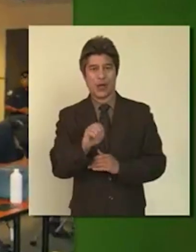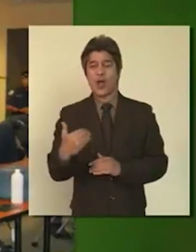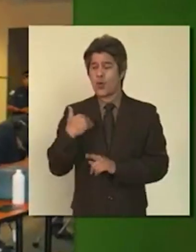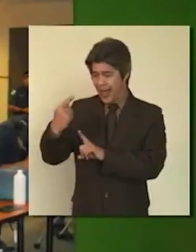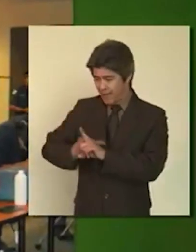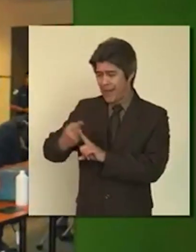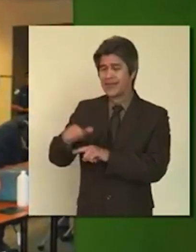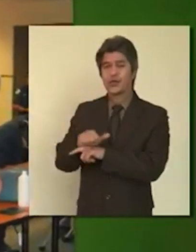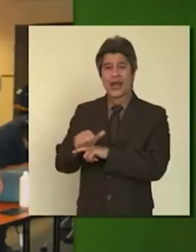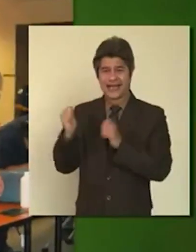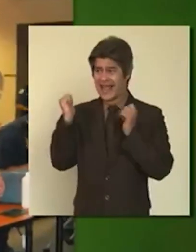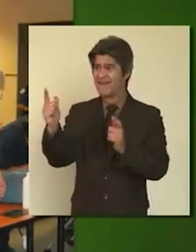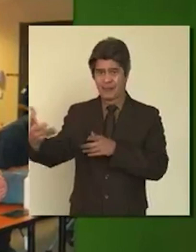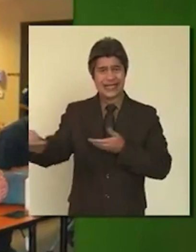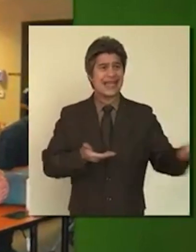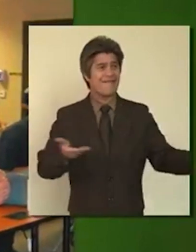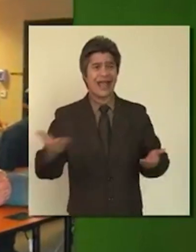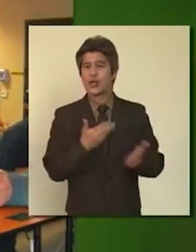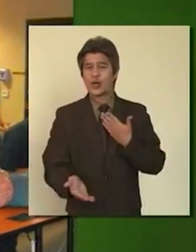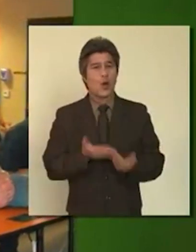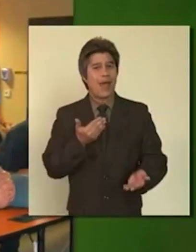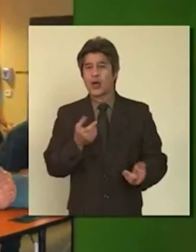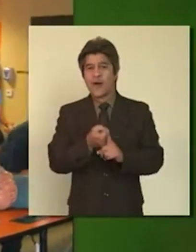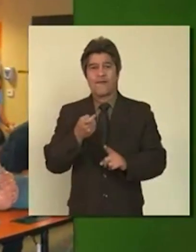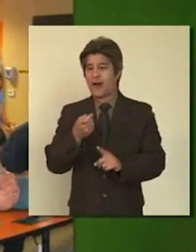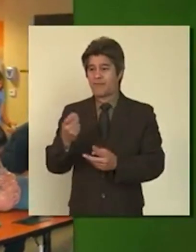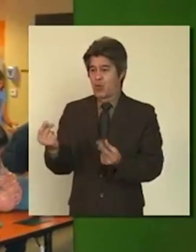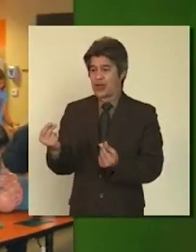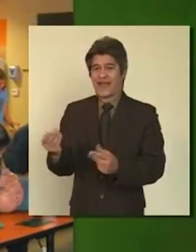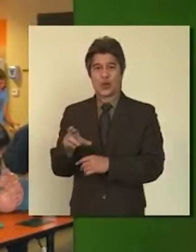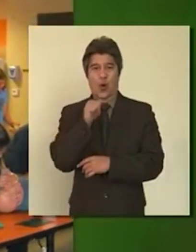We have monthly trainings. Everybody's invited. It don't matter whether you come from the reservation or not.